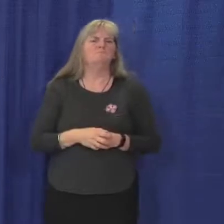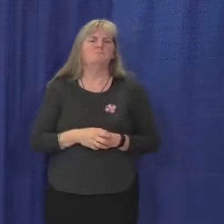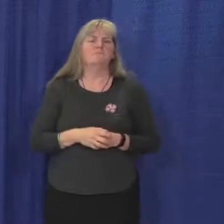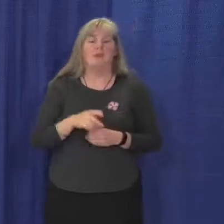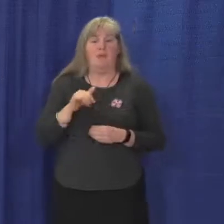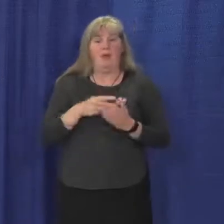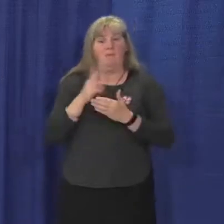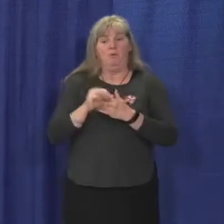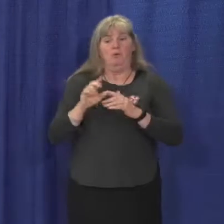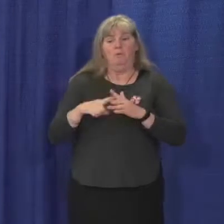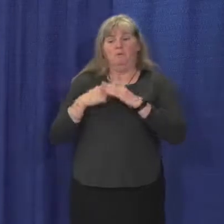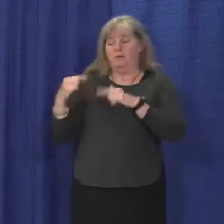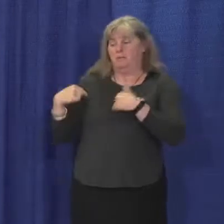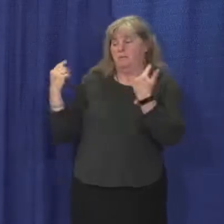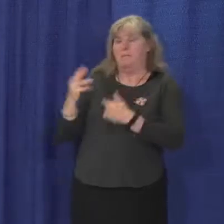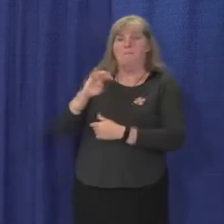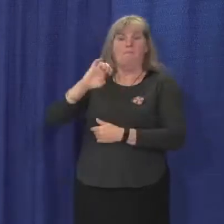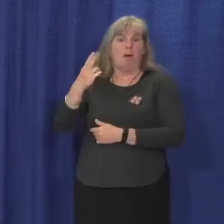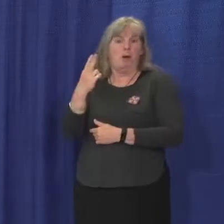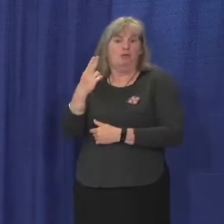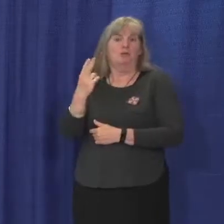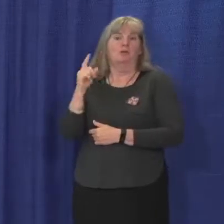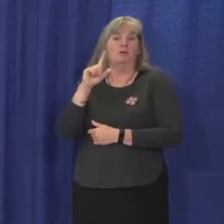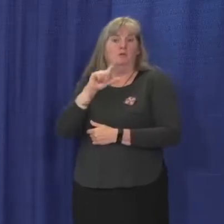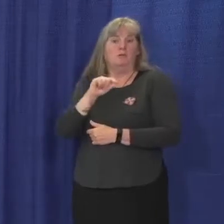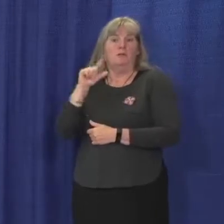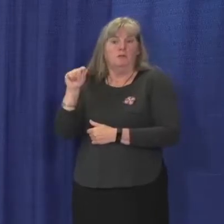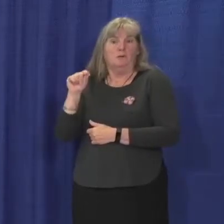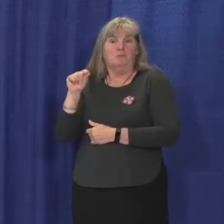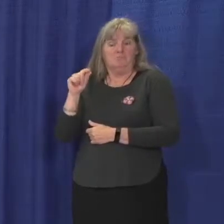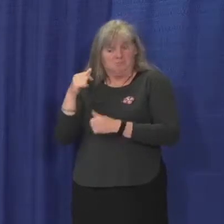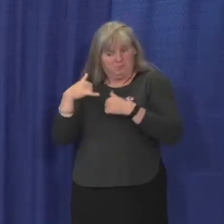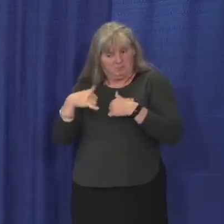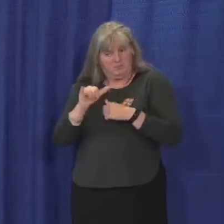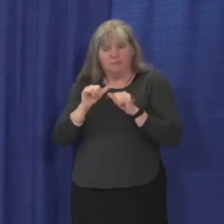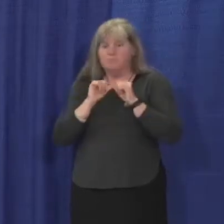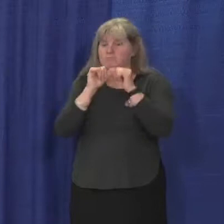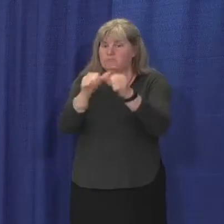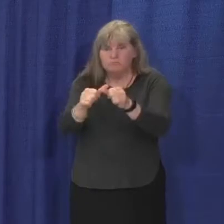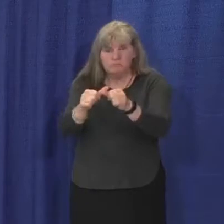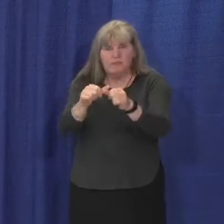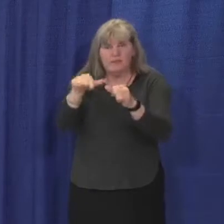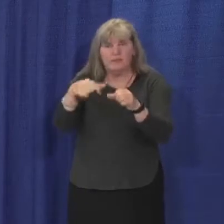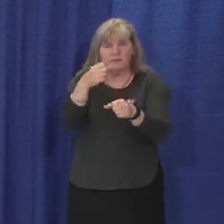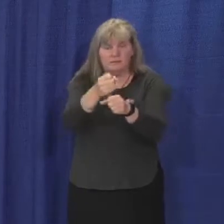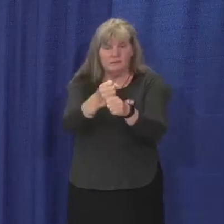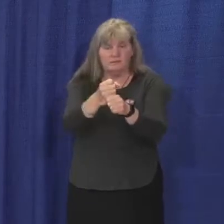The program was launched in March 2020 and has been renewed for 2021.